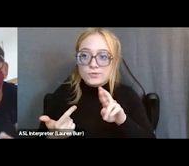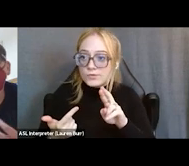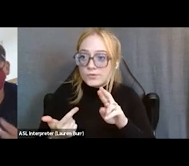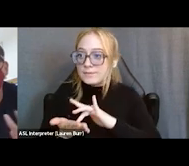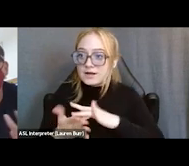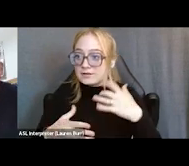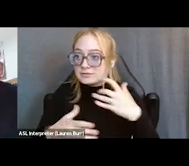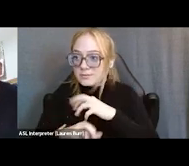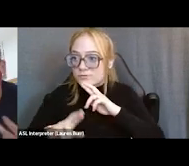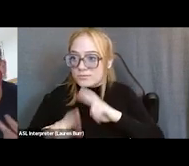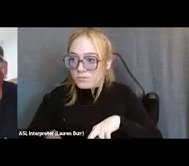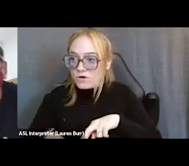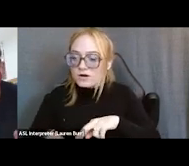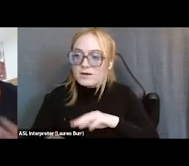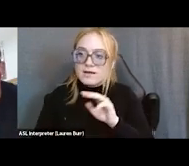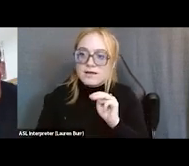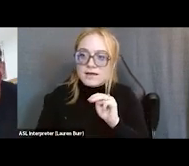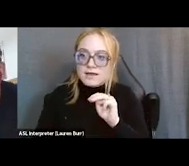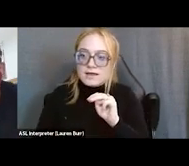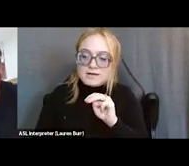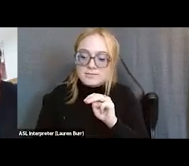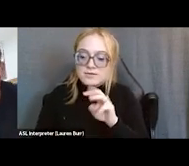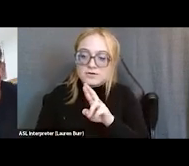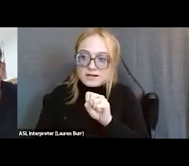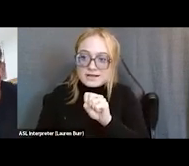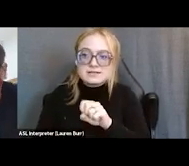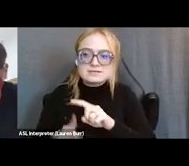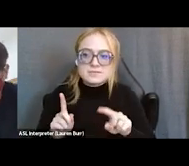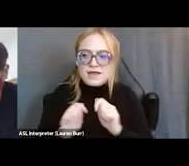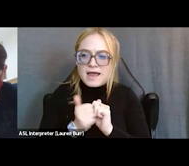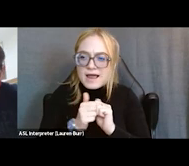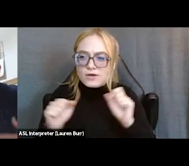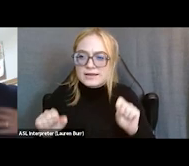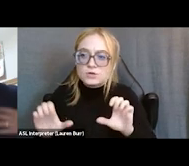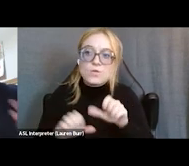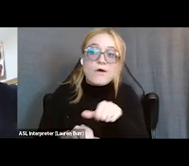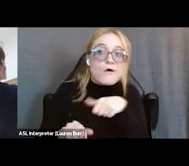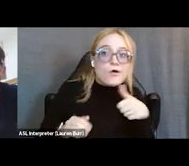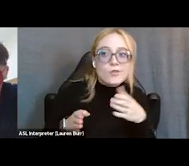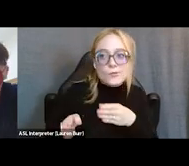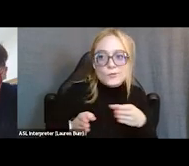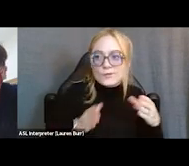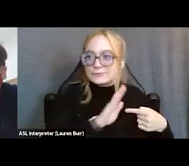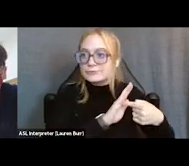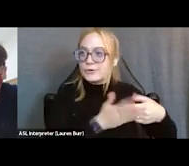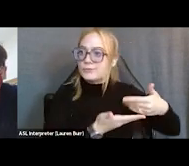how can you show that in other ways through other evidence that might be existing there. So really doing the work to understand what's needed